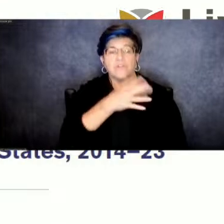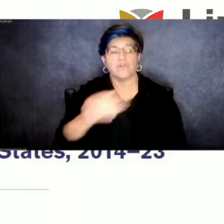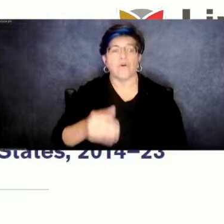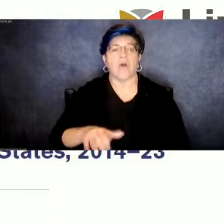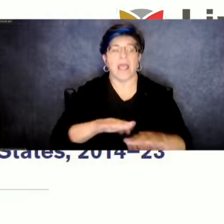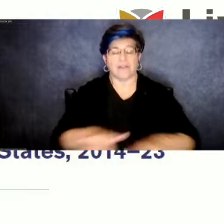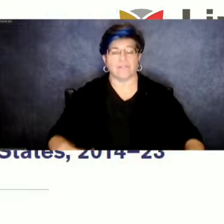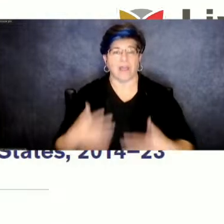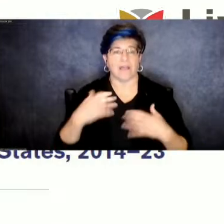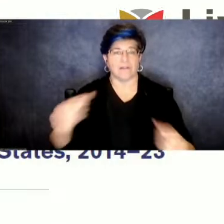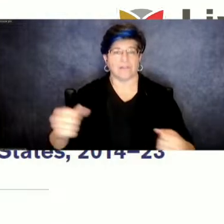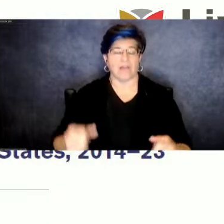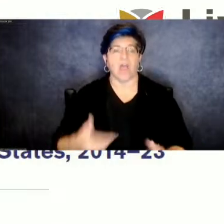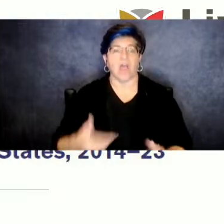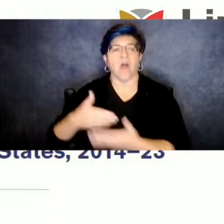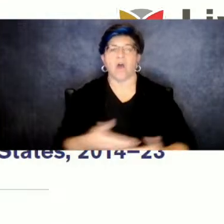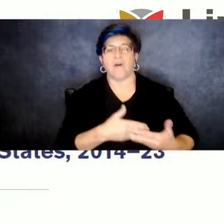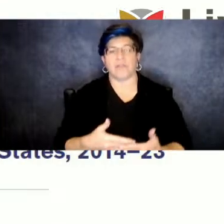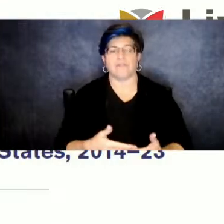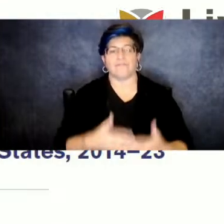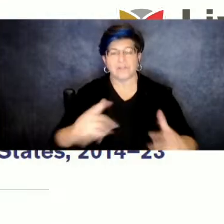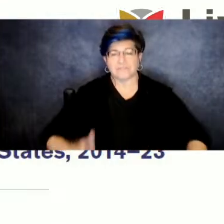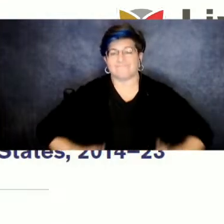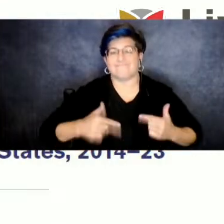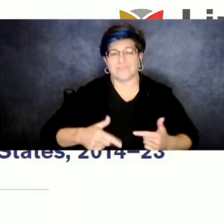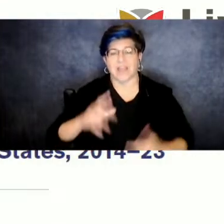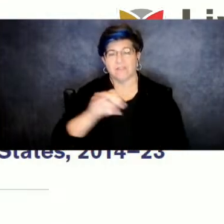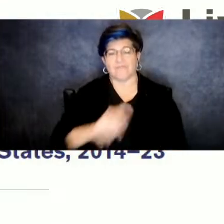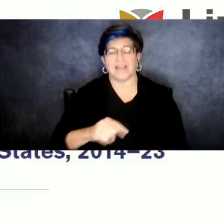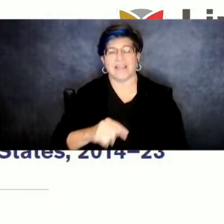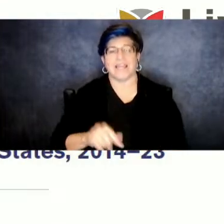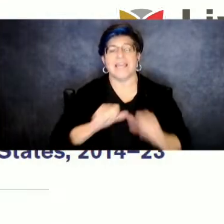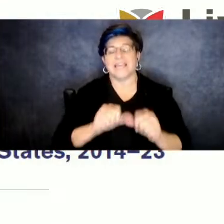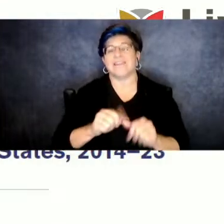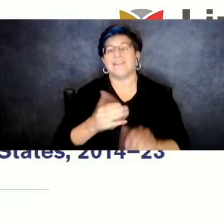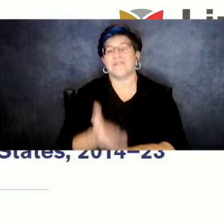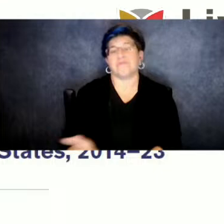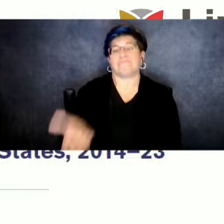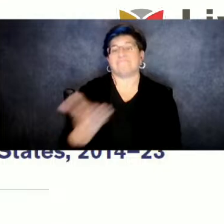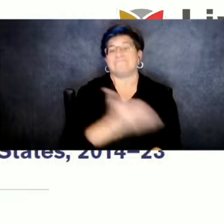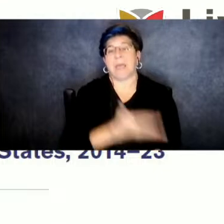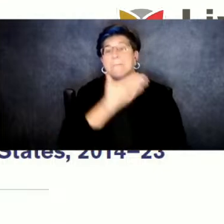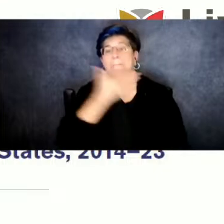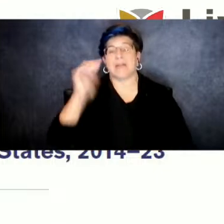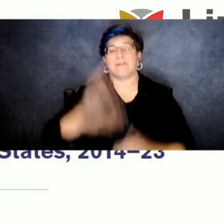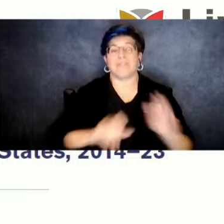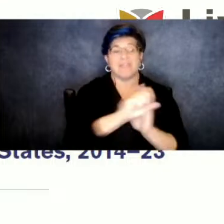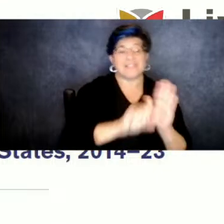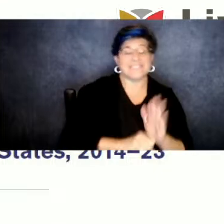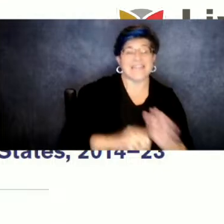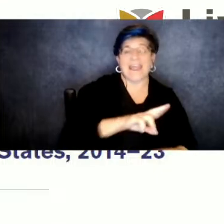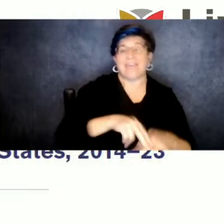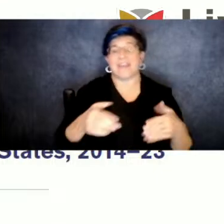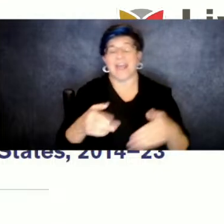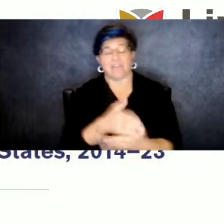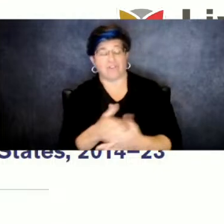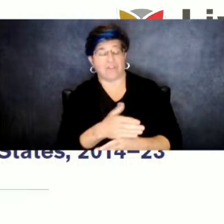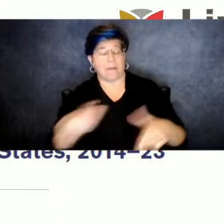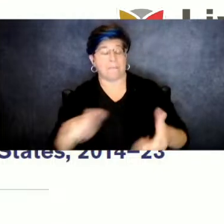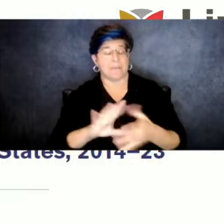CHILD HEALTH. OUR INFANT MORTALITY RATE AS A COMMUNITY ACTUALLY CONTINUES TO